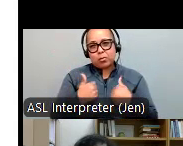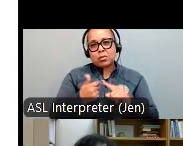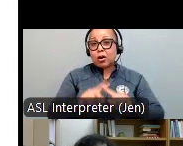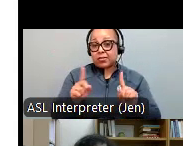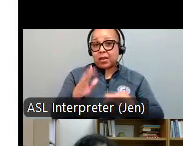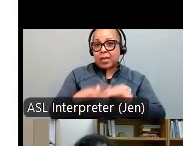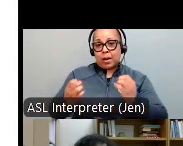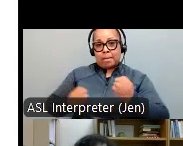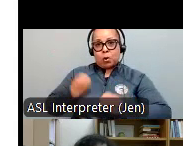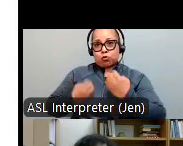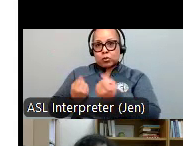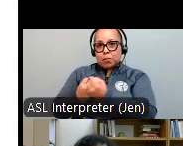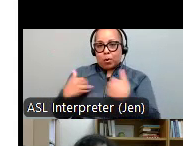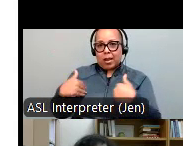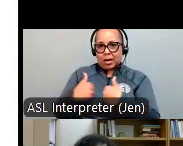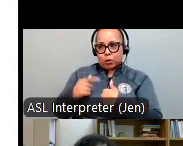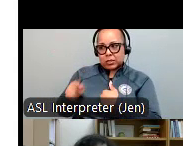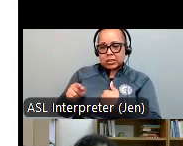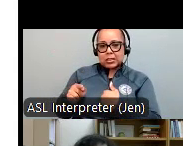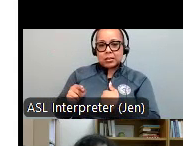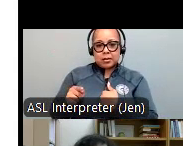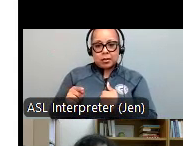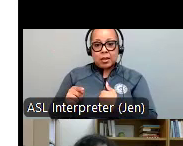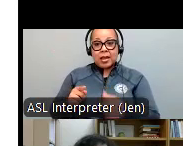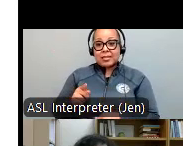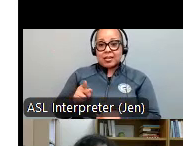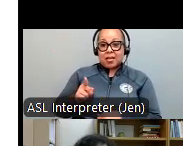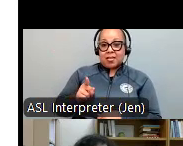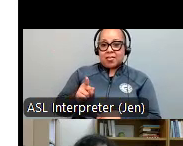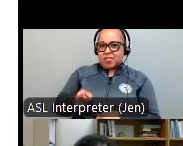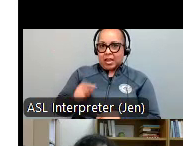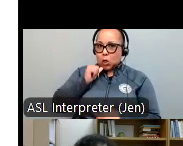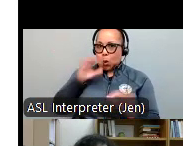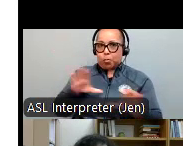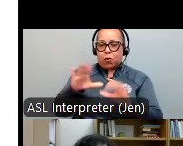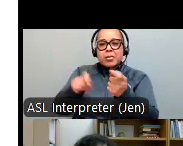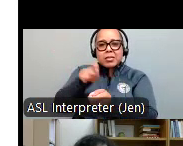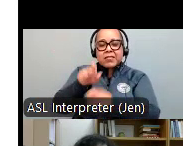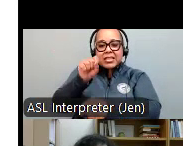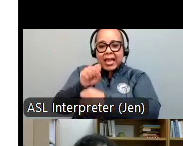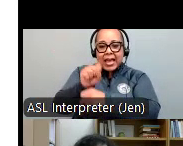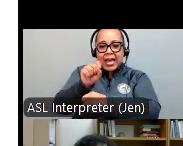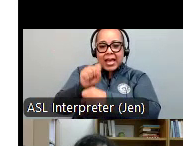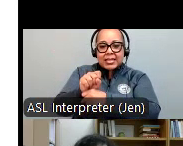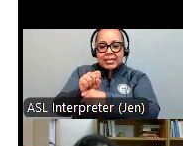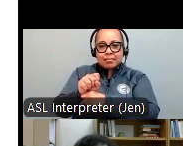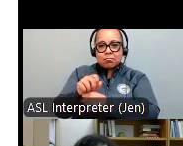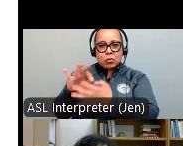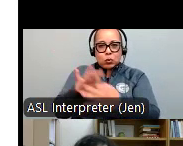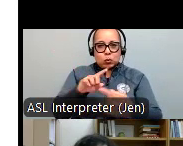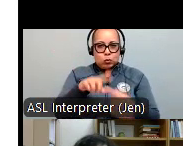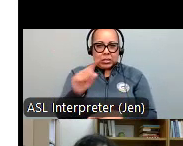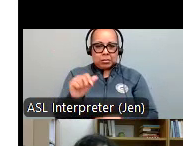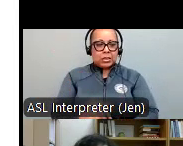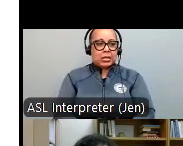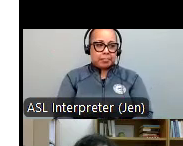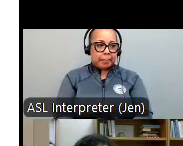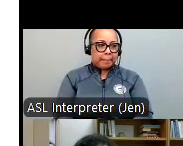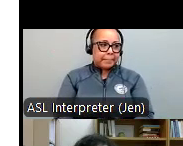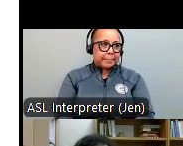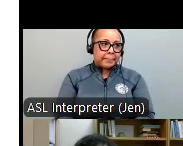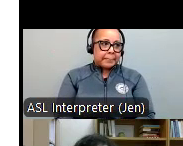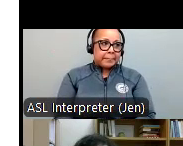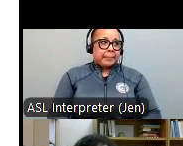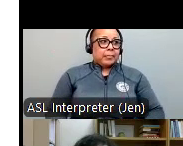emotional support animals, as they don't perform a specific task due to a disability. These service